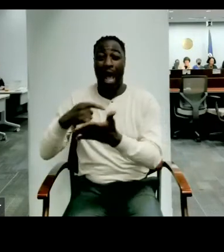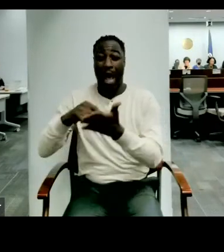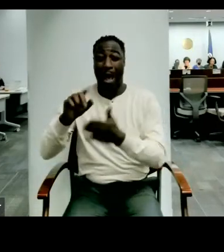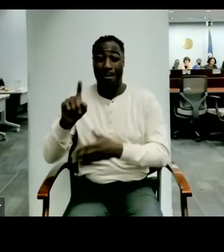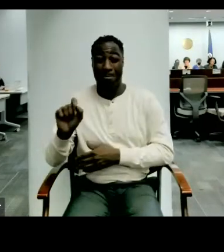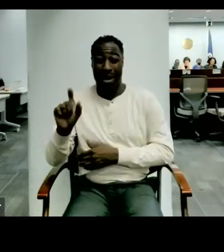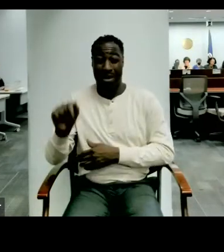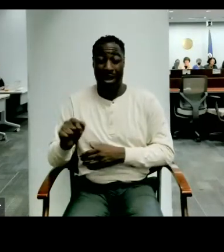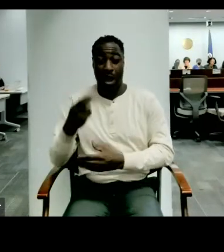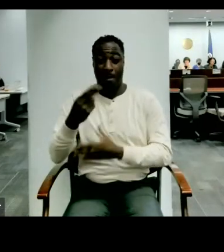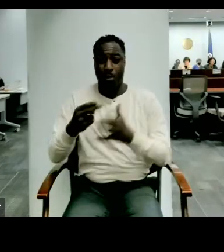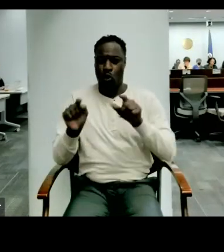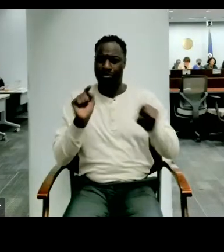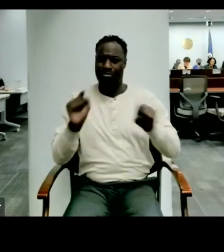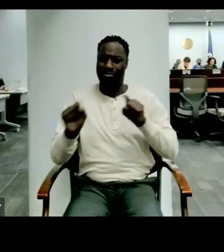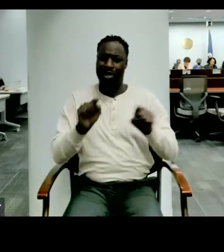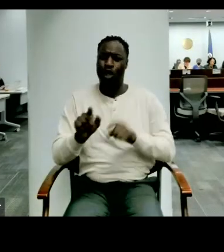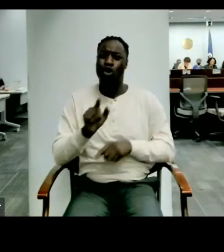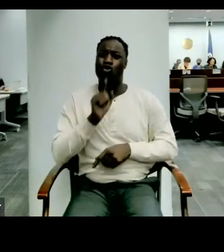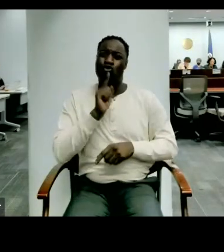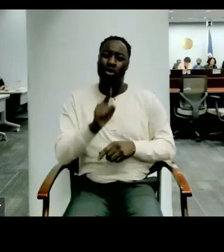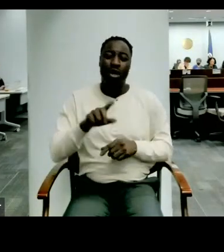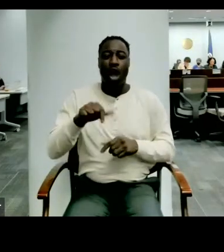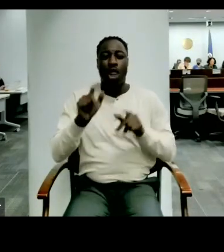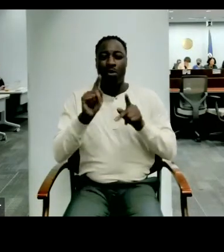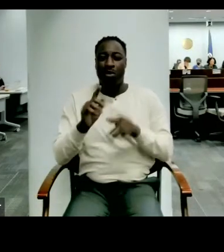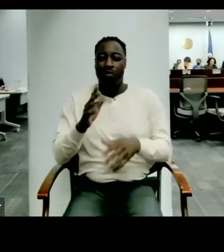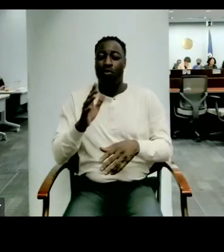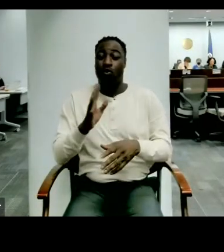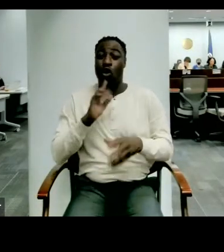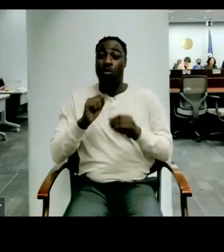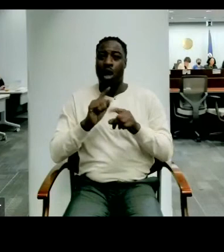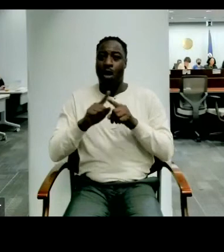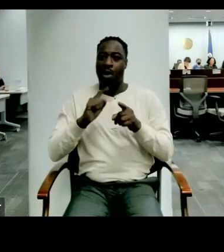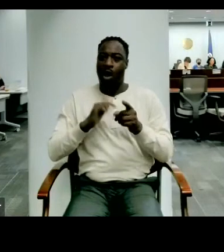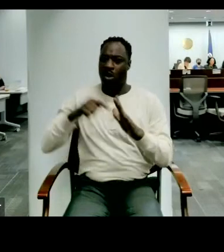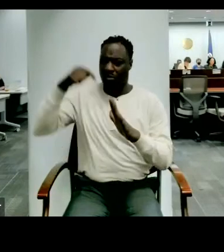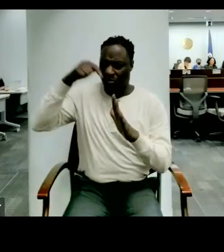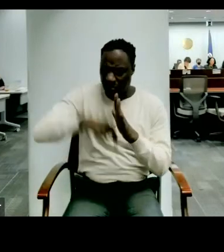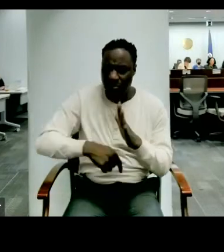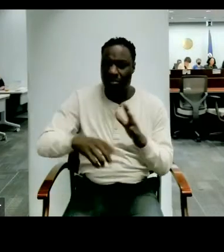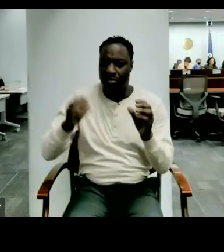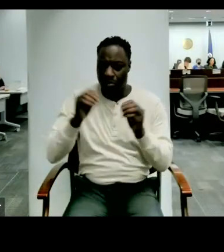Both of which I know have been touched on by others, but I want to really hone in on those in a little bit in the limited time available.